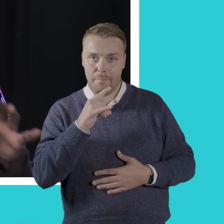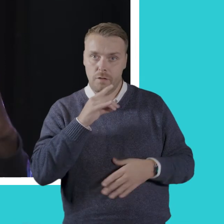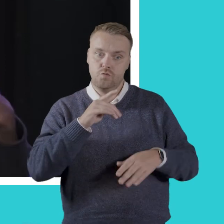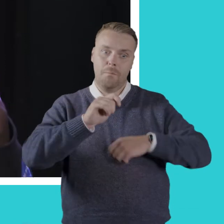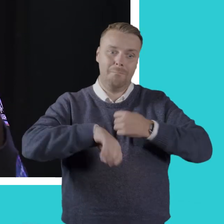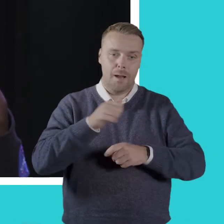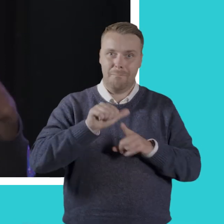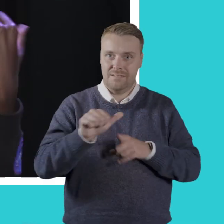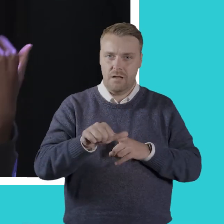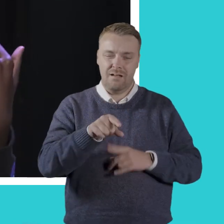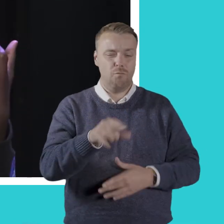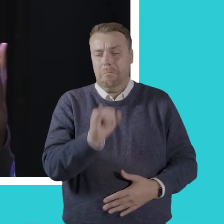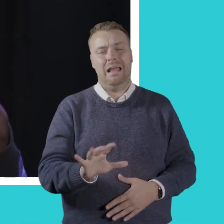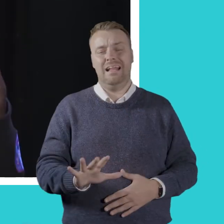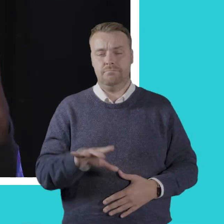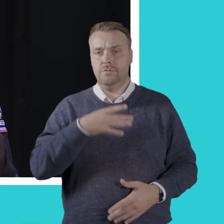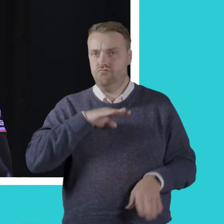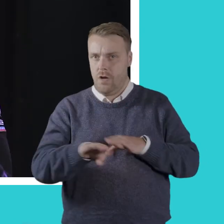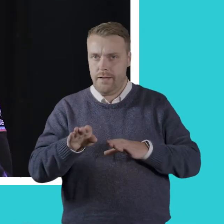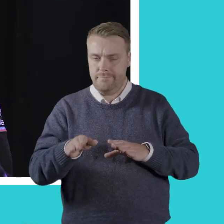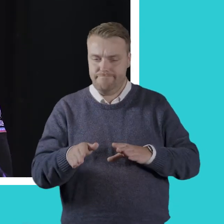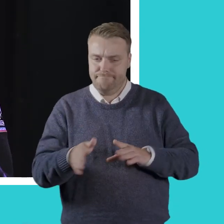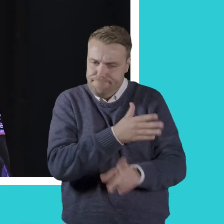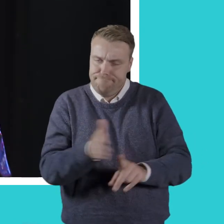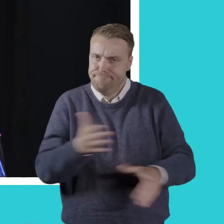become better than they was yesterday. So that's an amazing organization too that people should